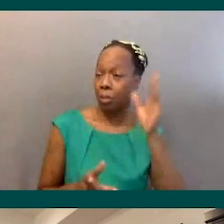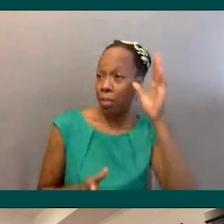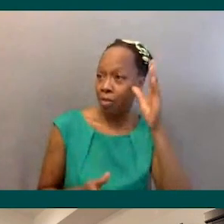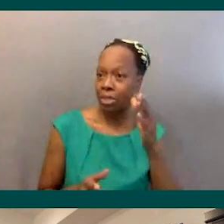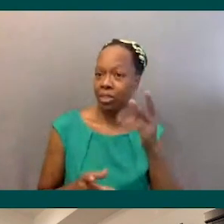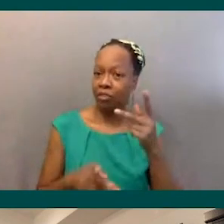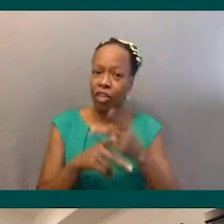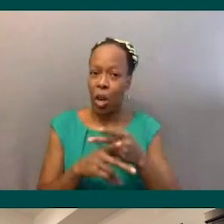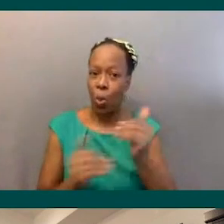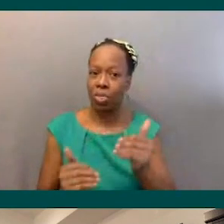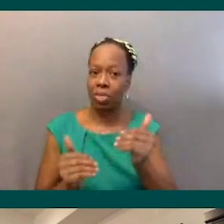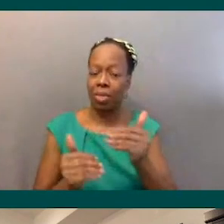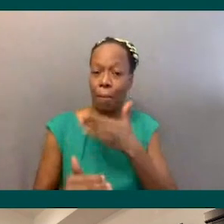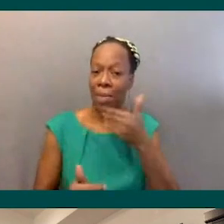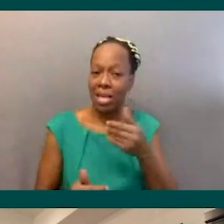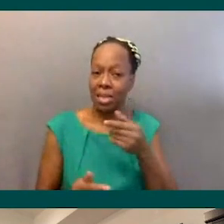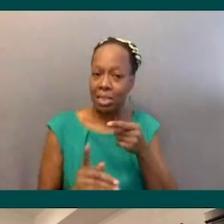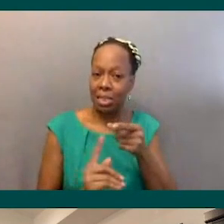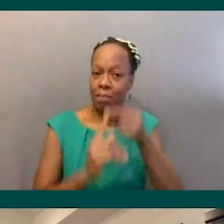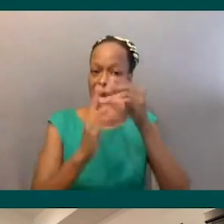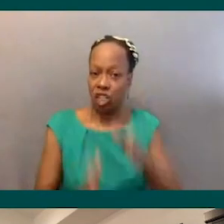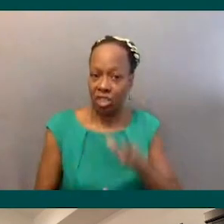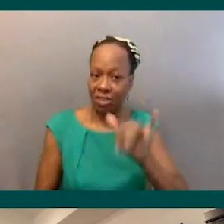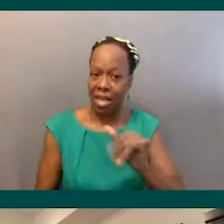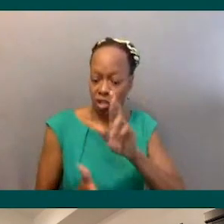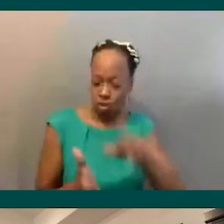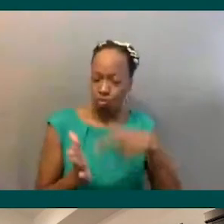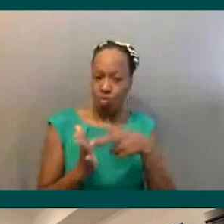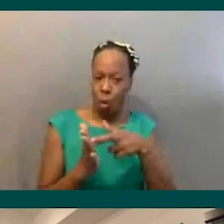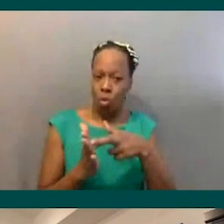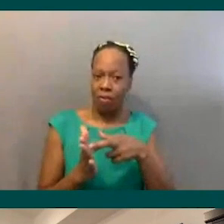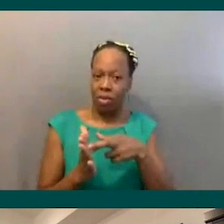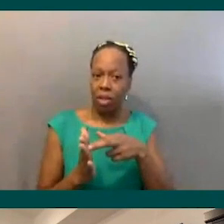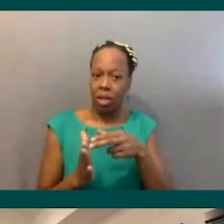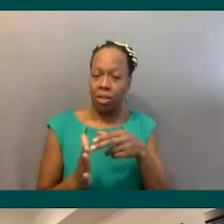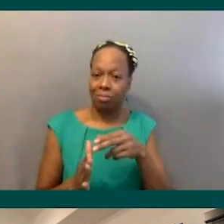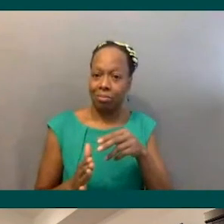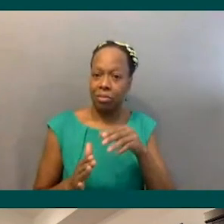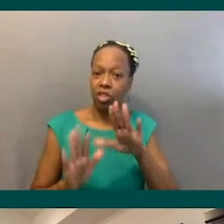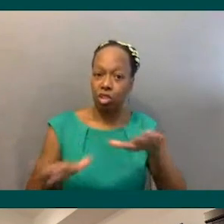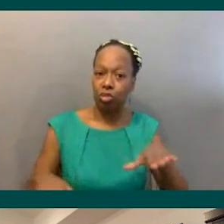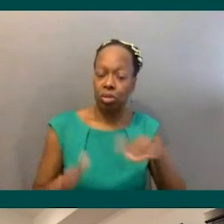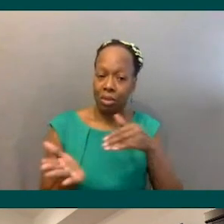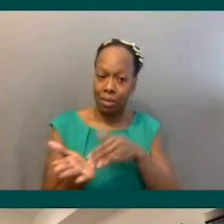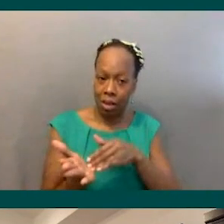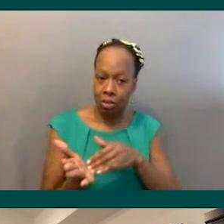but you might go on to a developmental pediatrician who is a pediatrician that specializes